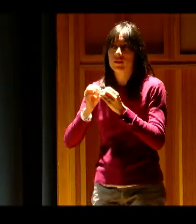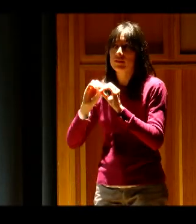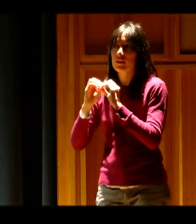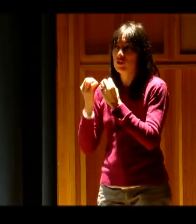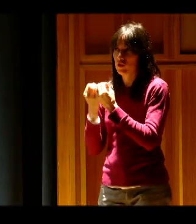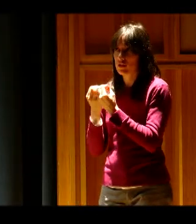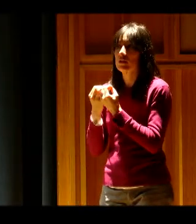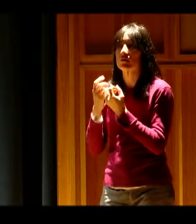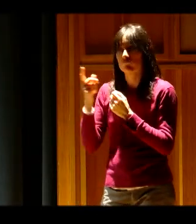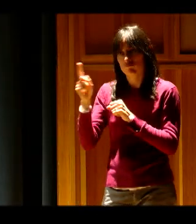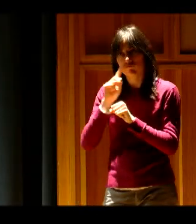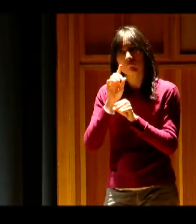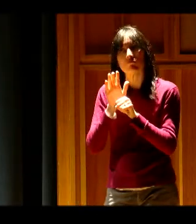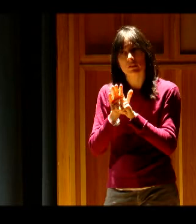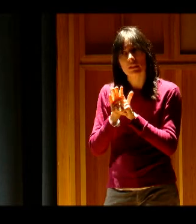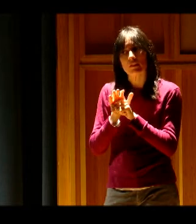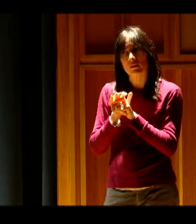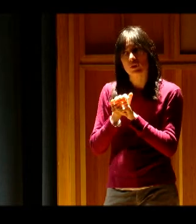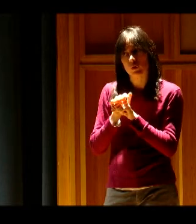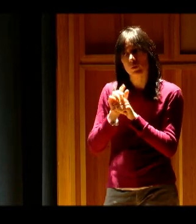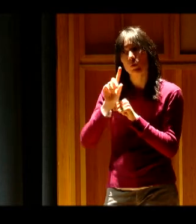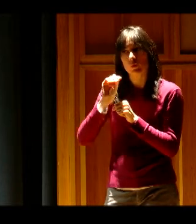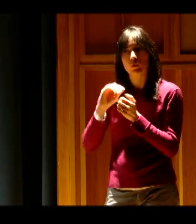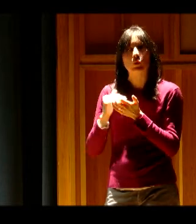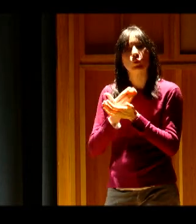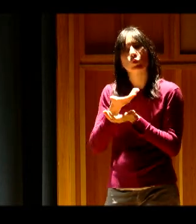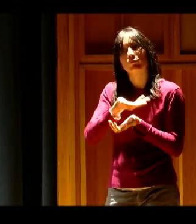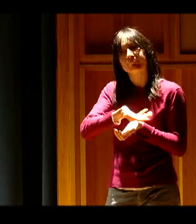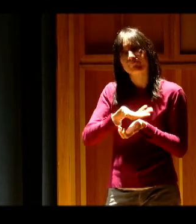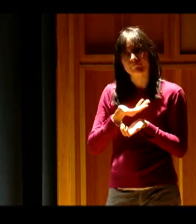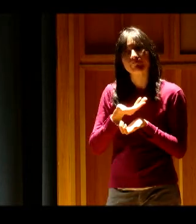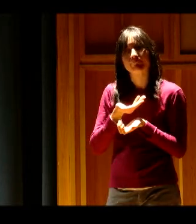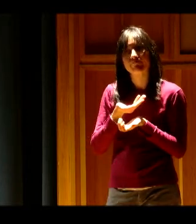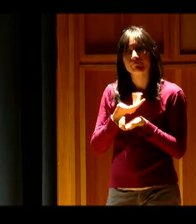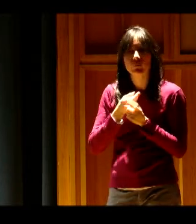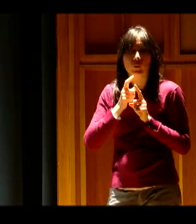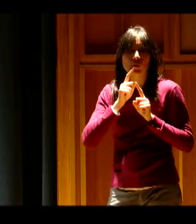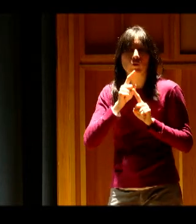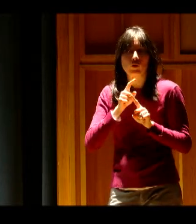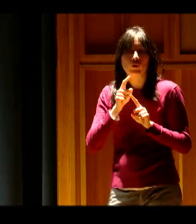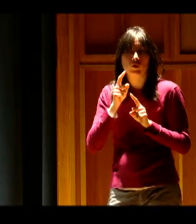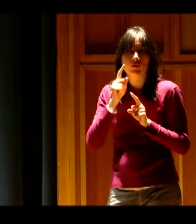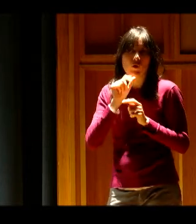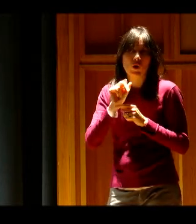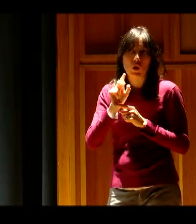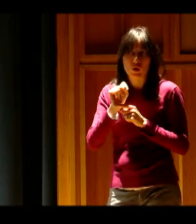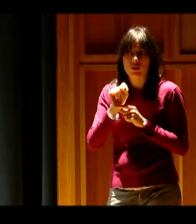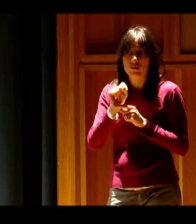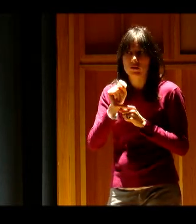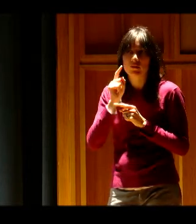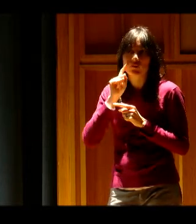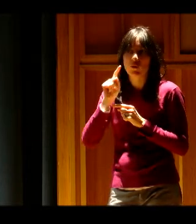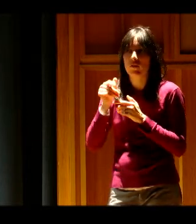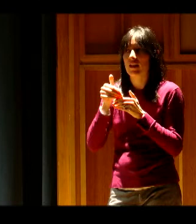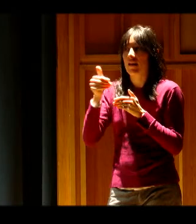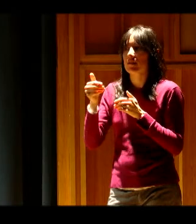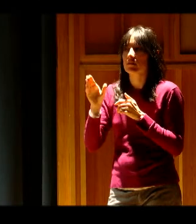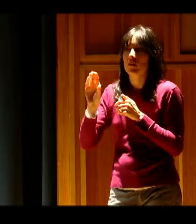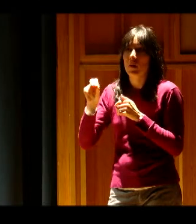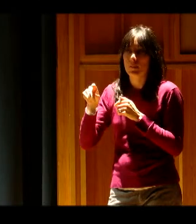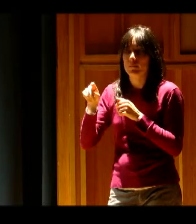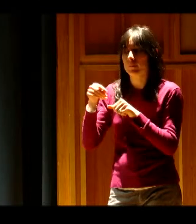committing to do new commissioning in the run-up to the COP that we're having in Glasgow in November.